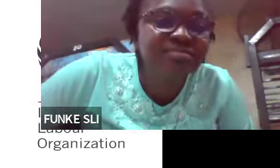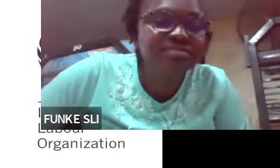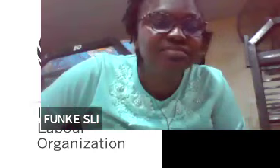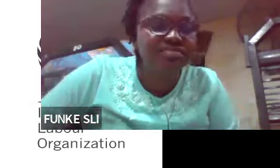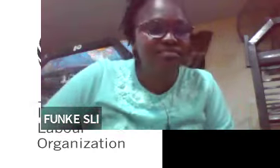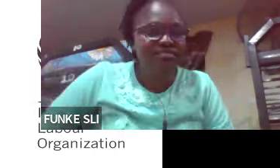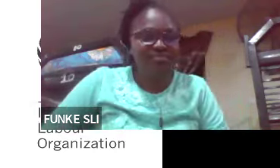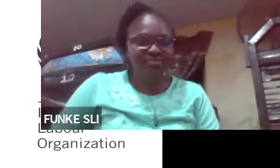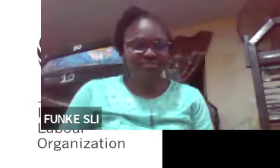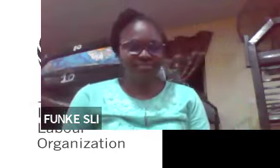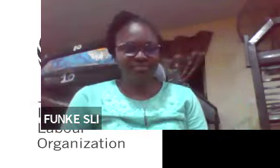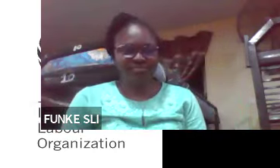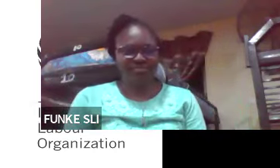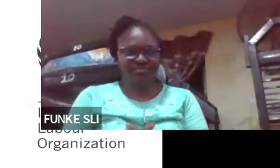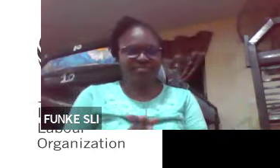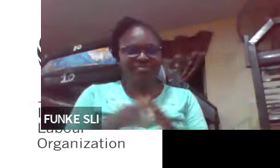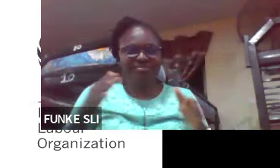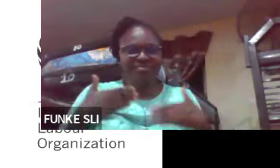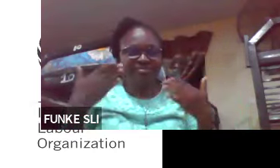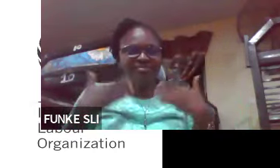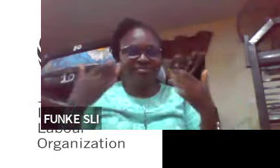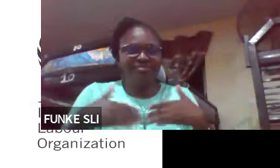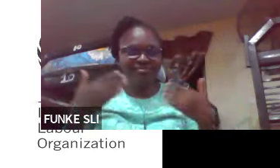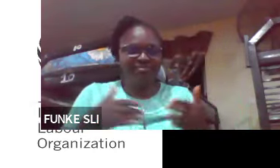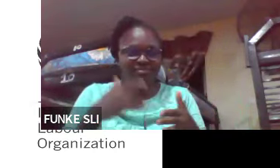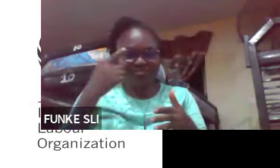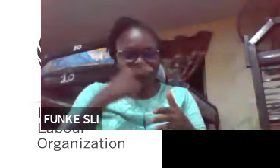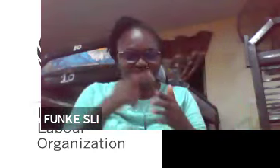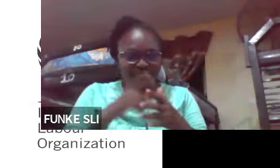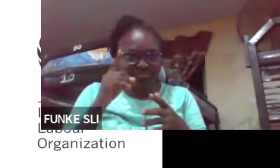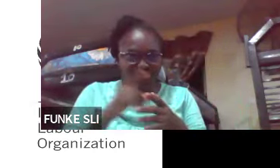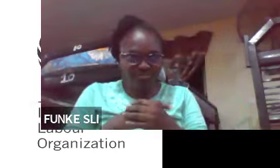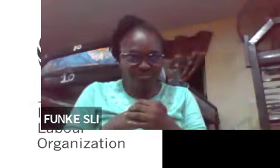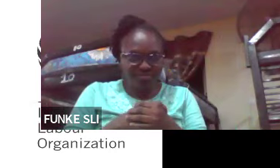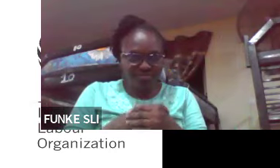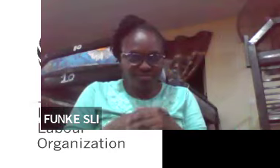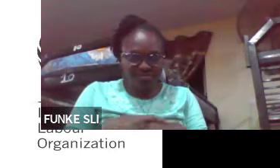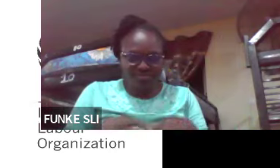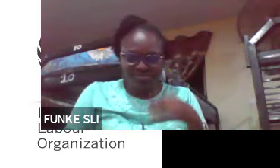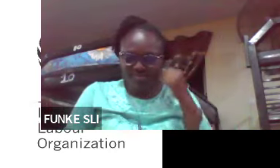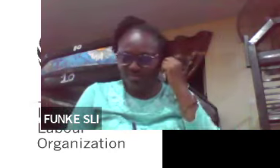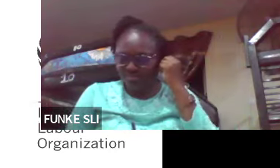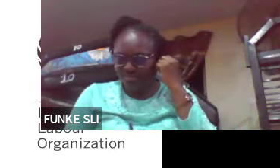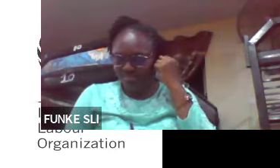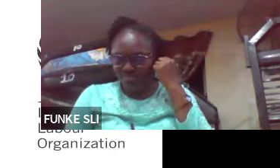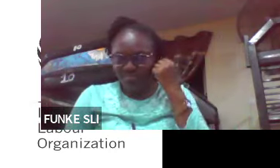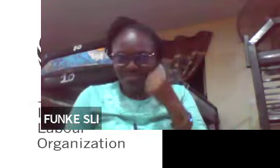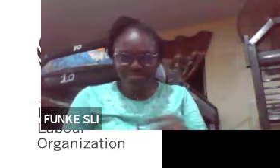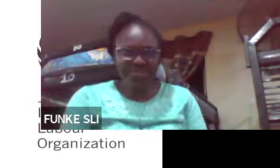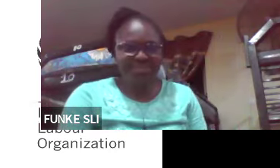Ima Chima: I'm already excited by these by this particular one. So I'm looking forward to tomorrow. Thank you.